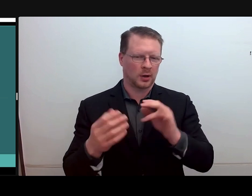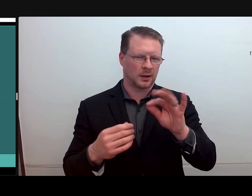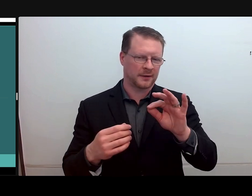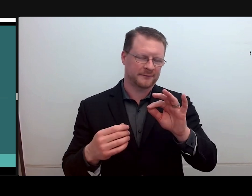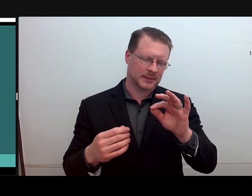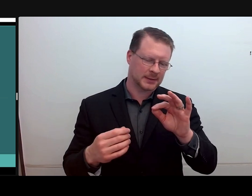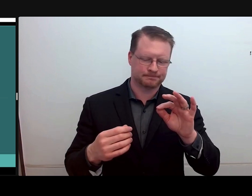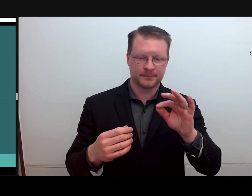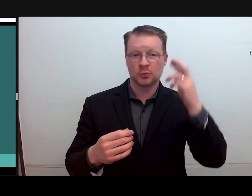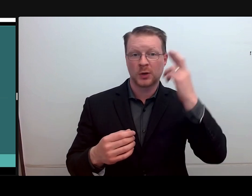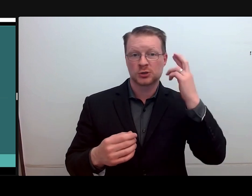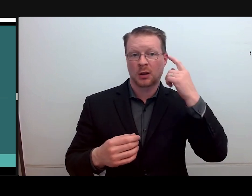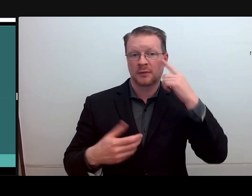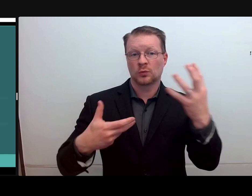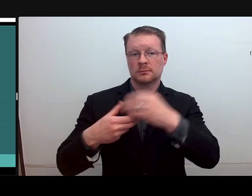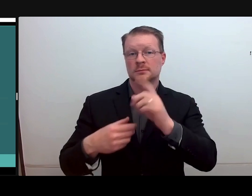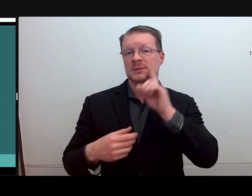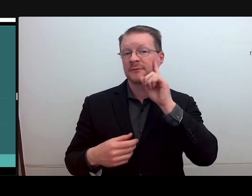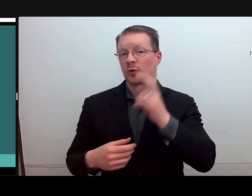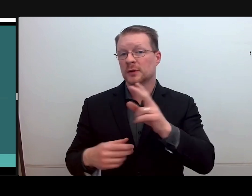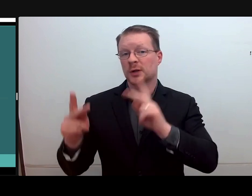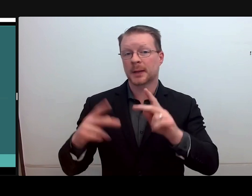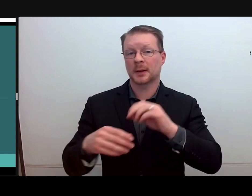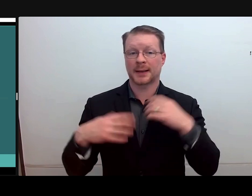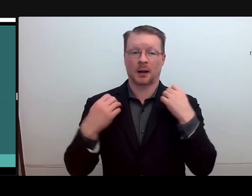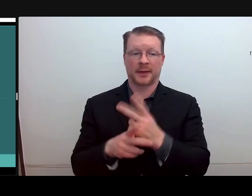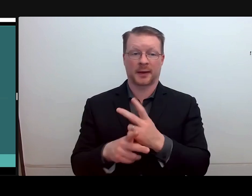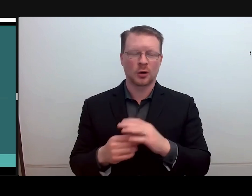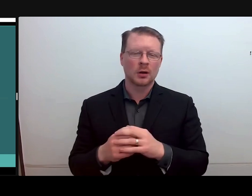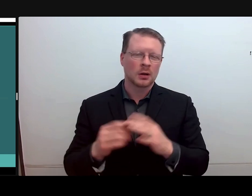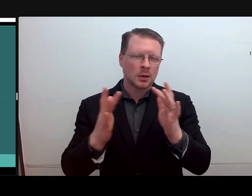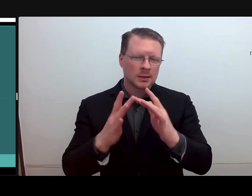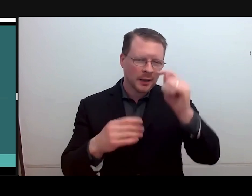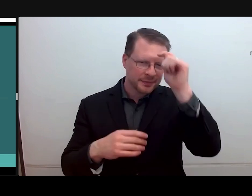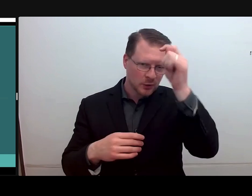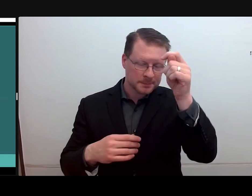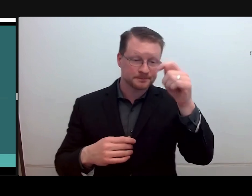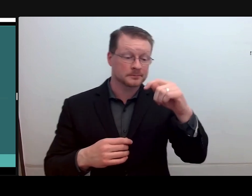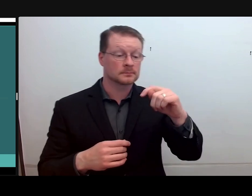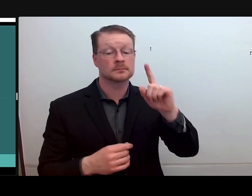This is another part of the rationale for including deaf and hard-of-hearing people in healthcare,